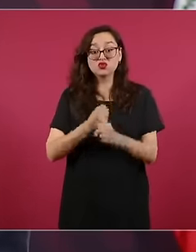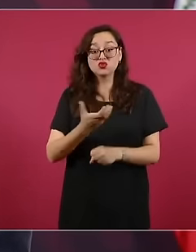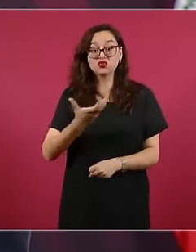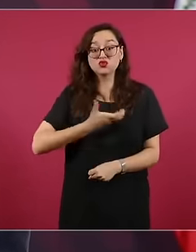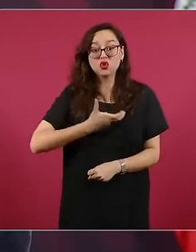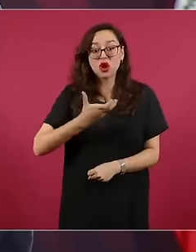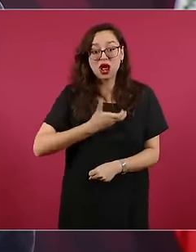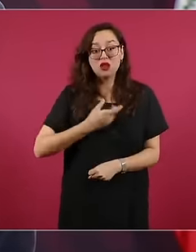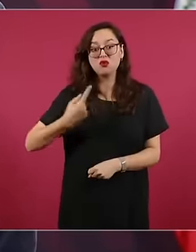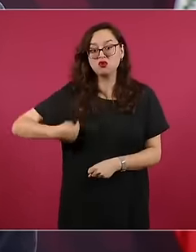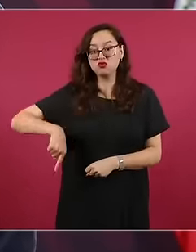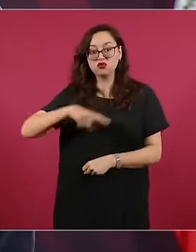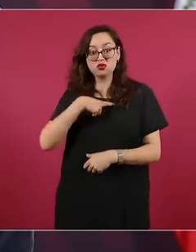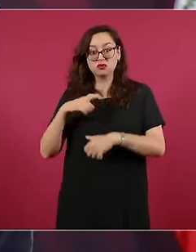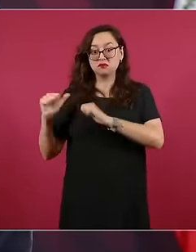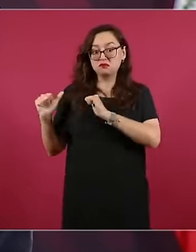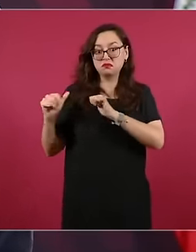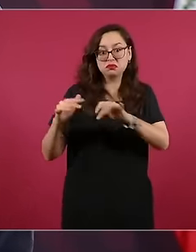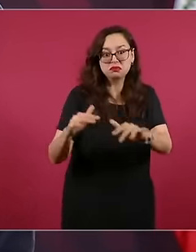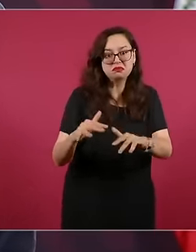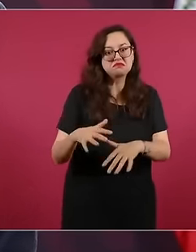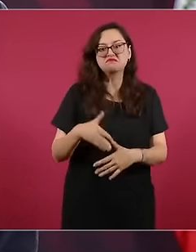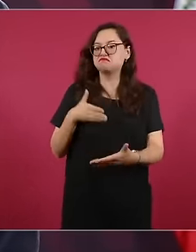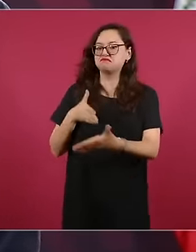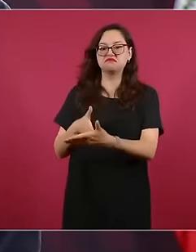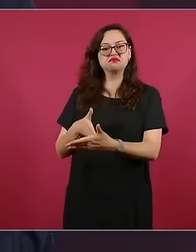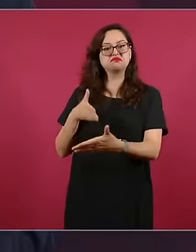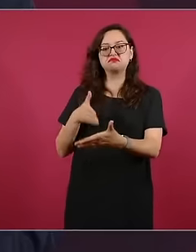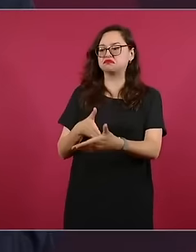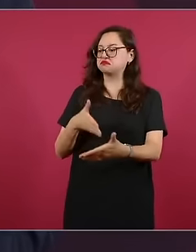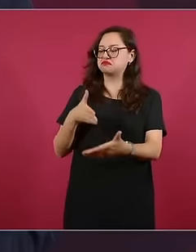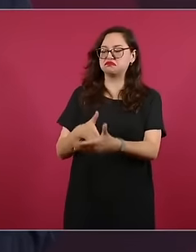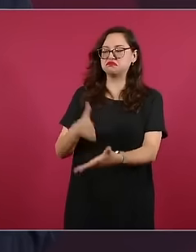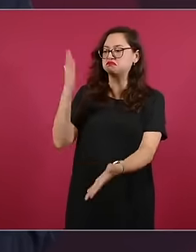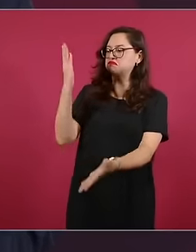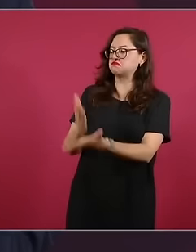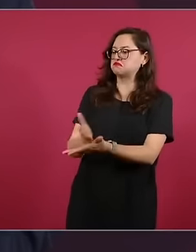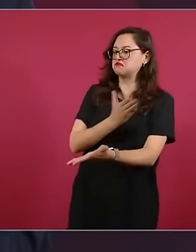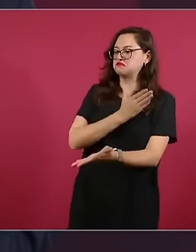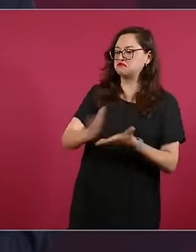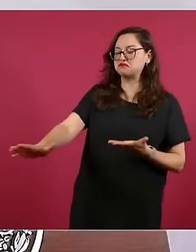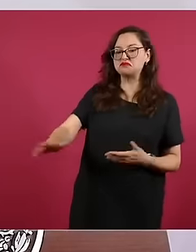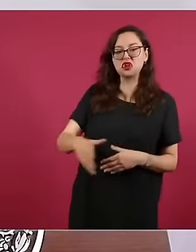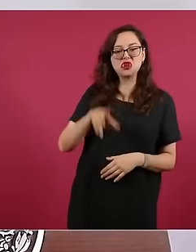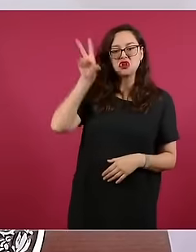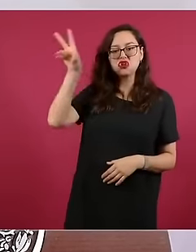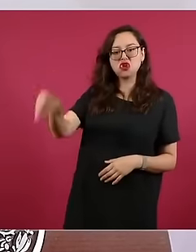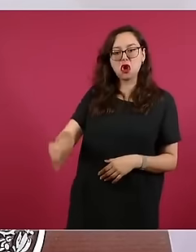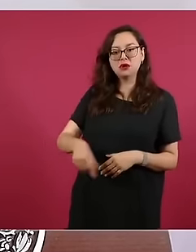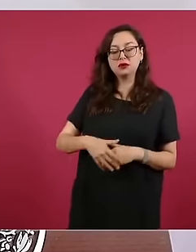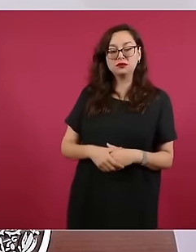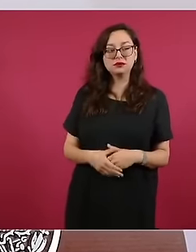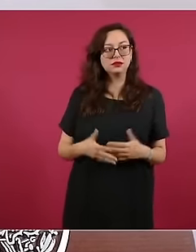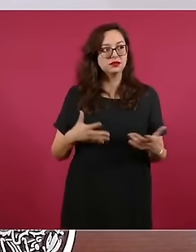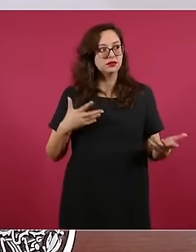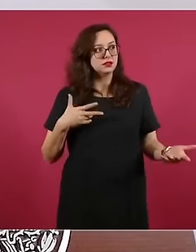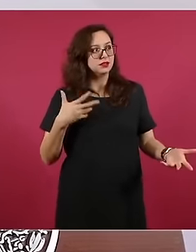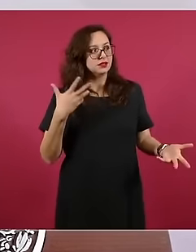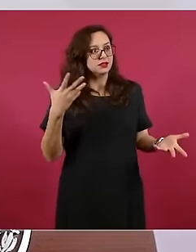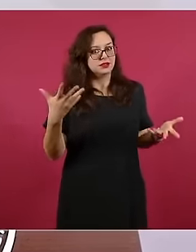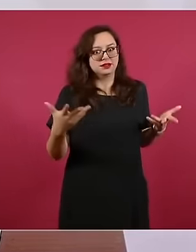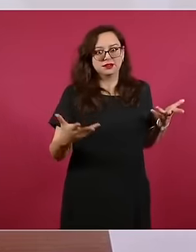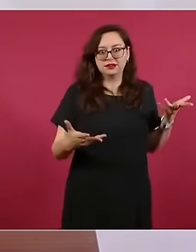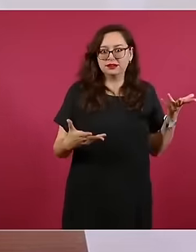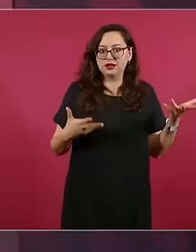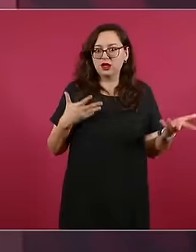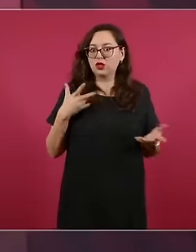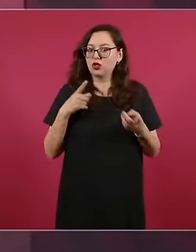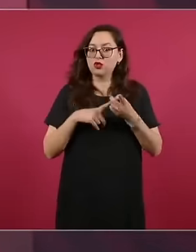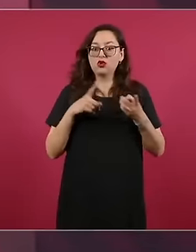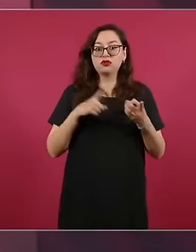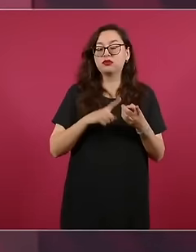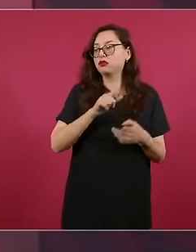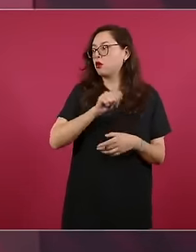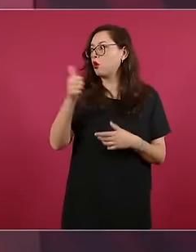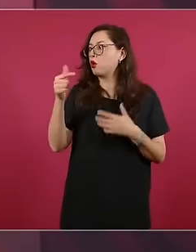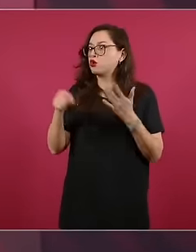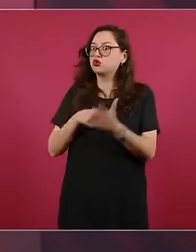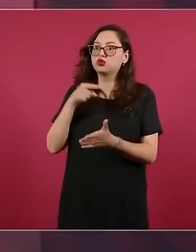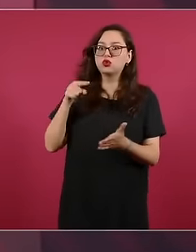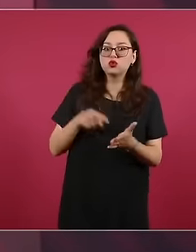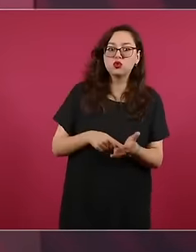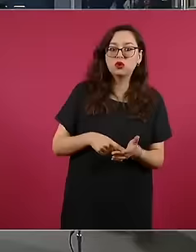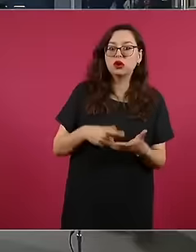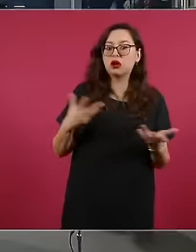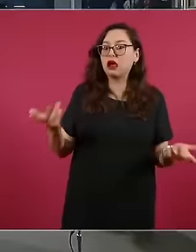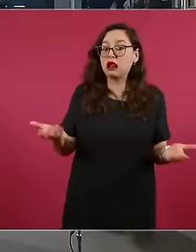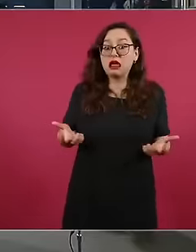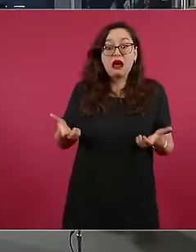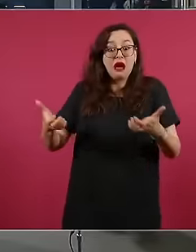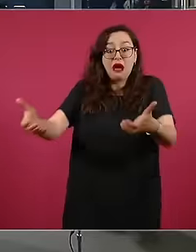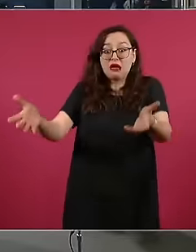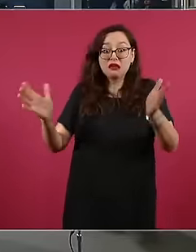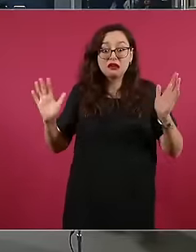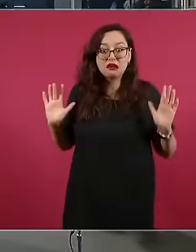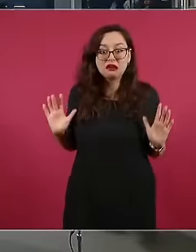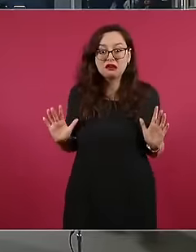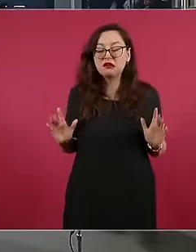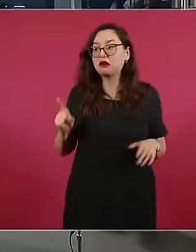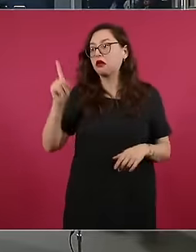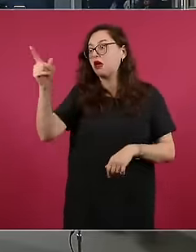for like 3 years we had to do it the demonstrations there in the streets for the angel